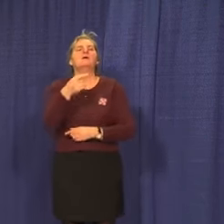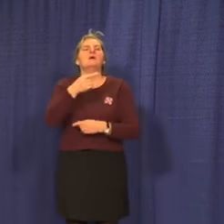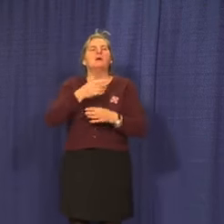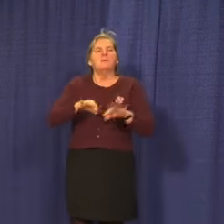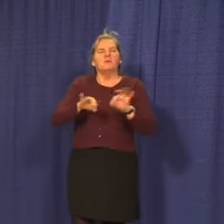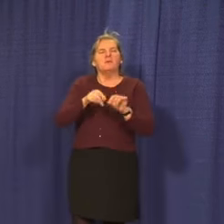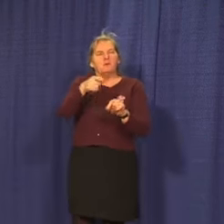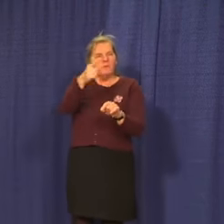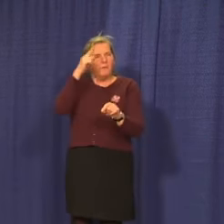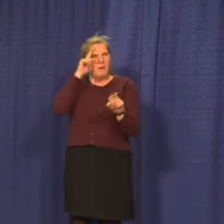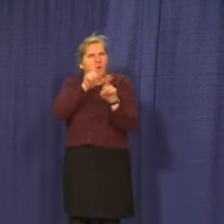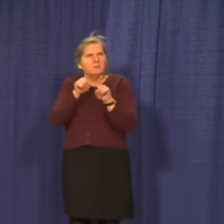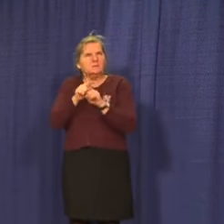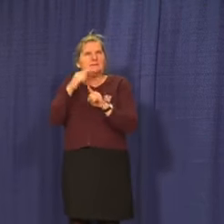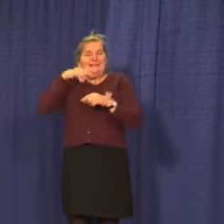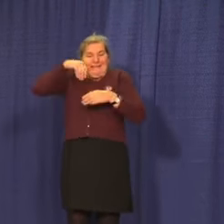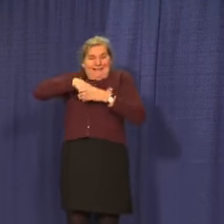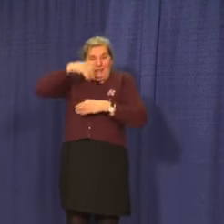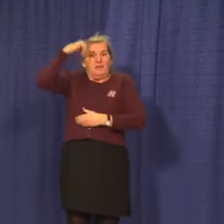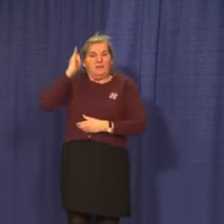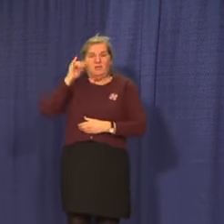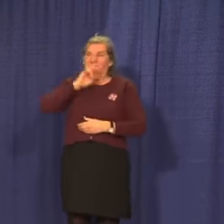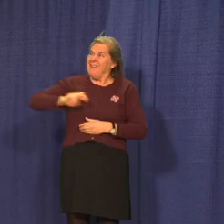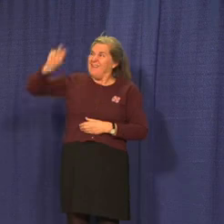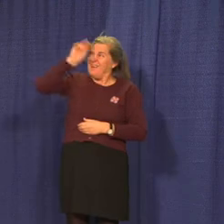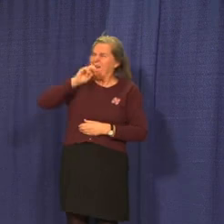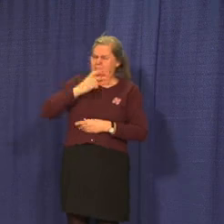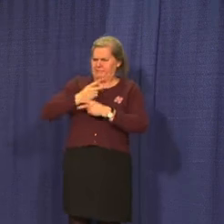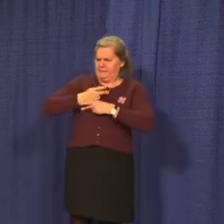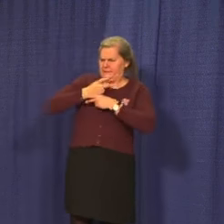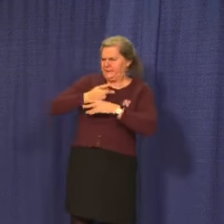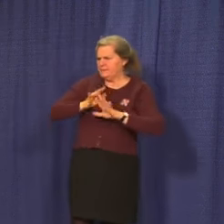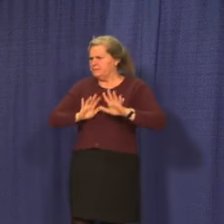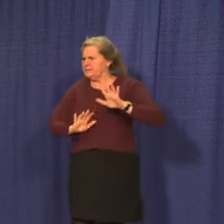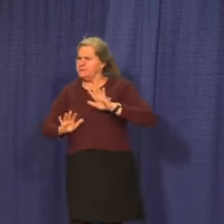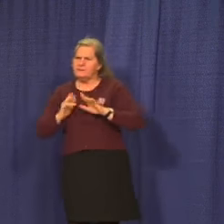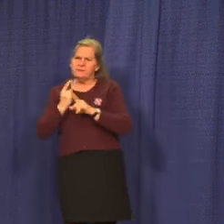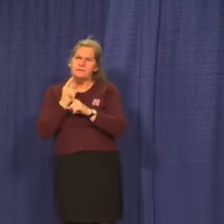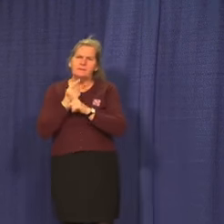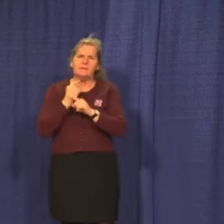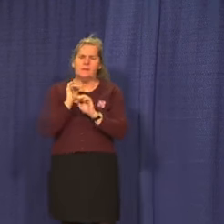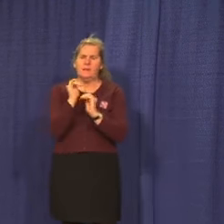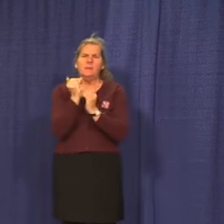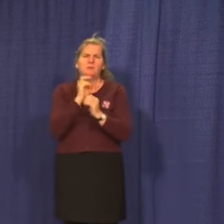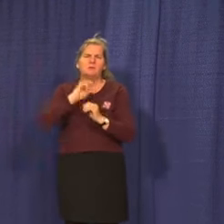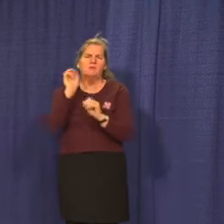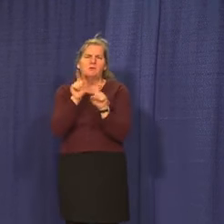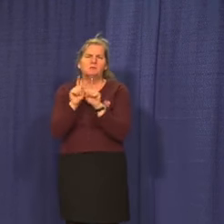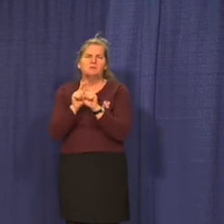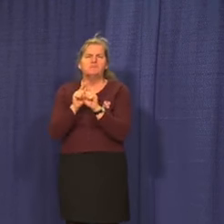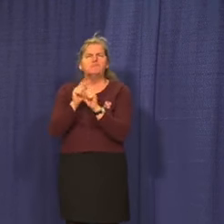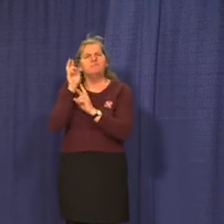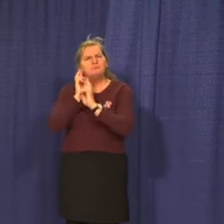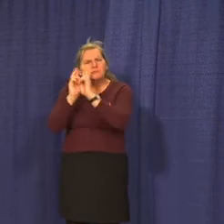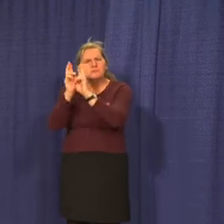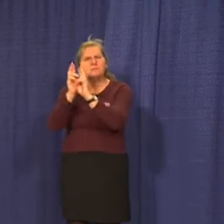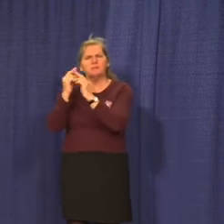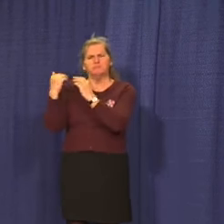TRAVEL WITHIN THE TERRITORY, AND TO DO SO RESPECTFULLY AND RESPONSIBLY. YUKONERS' -- YUKONERS, WE